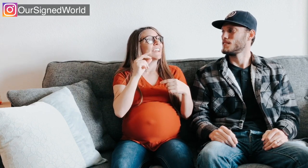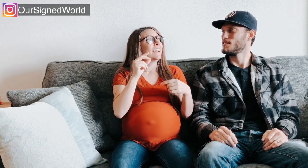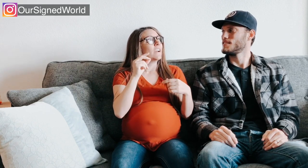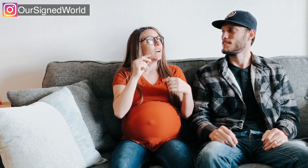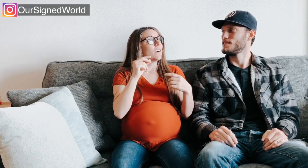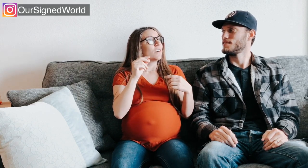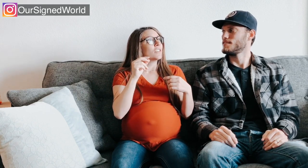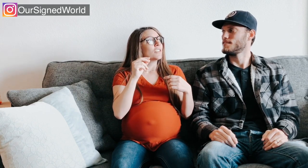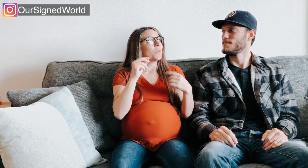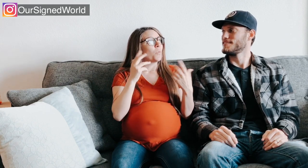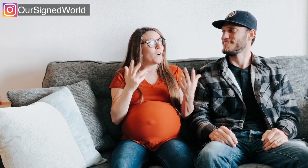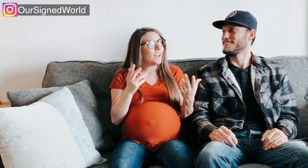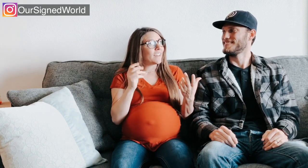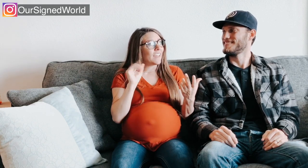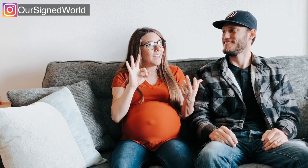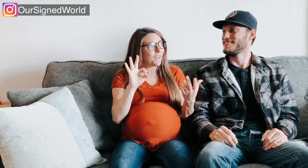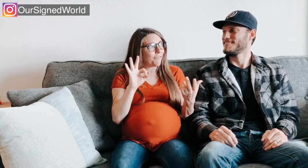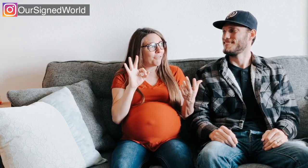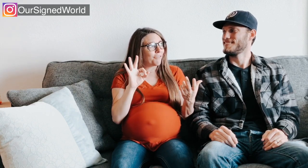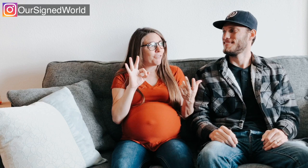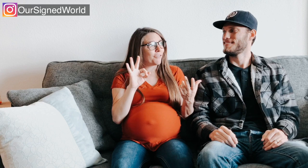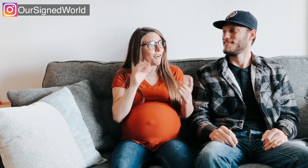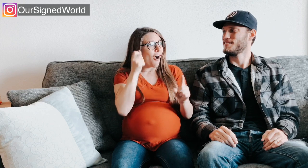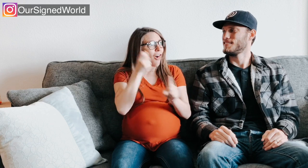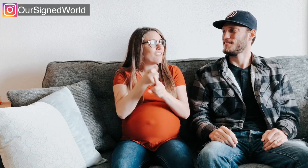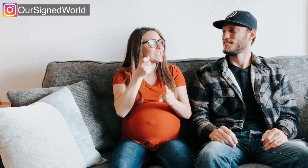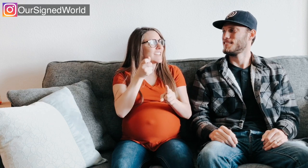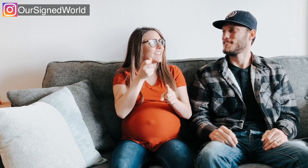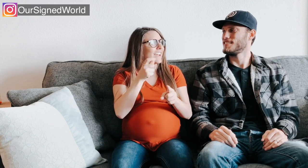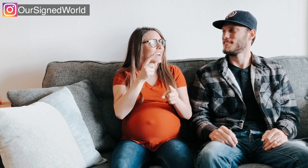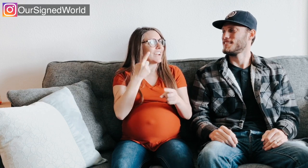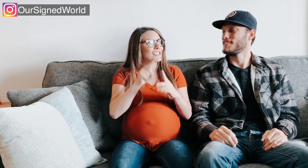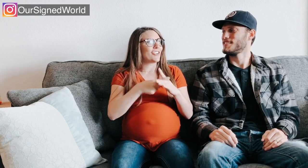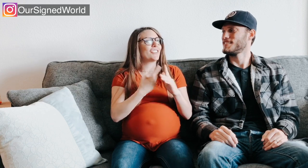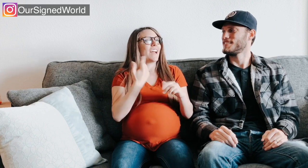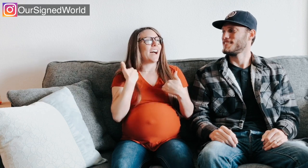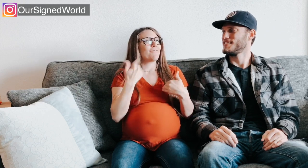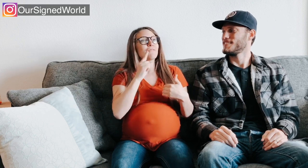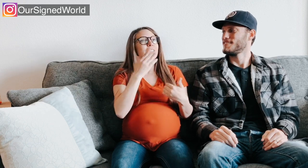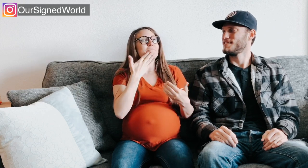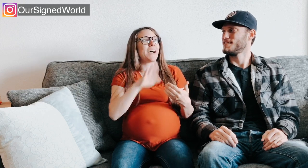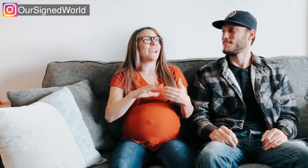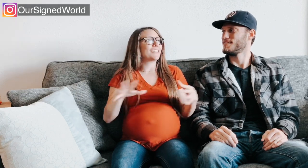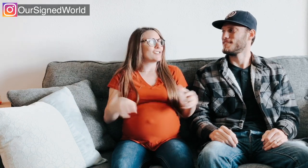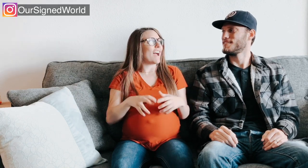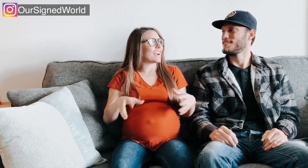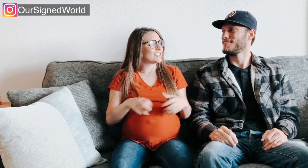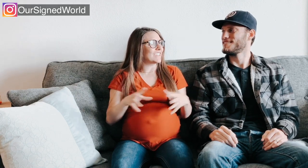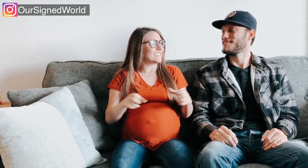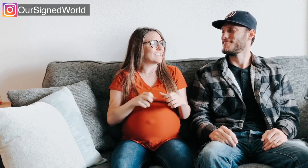Then I was thinking what if all of a sudden, I started to have really bad contractions